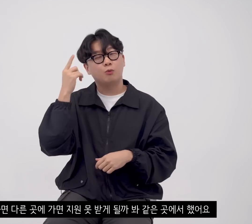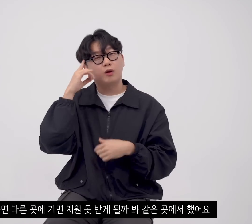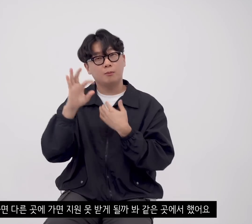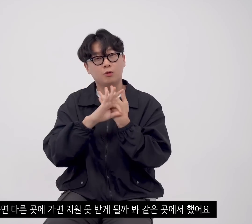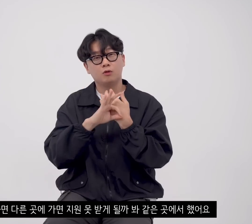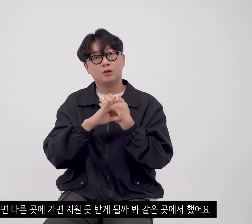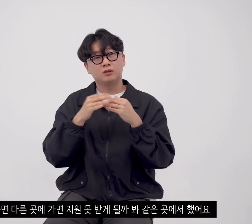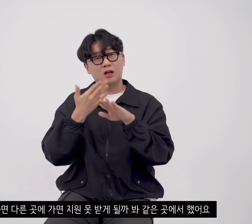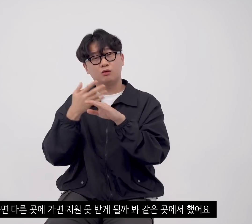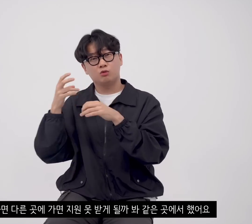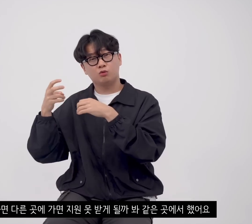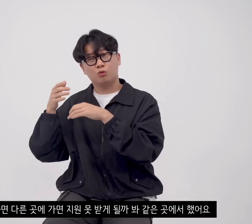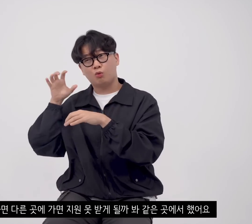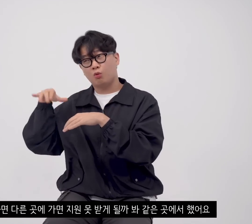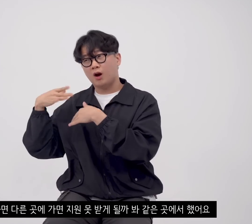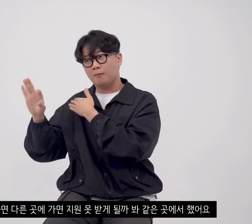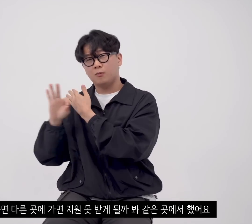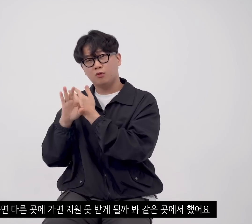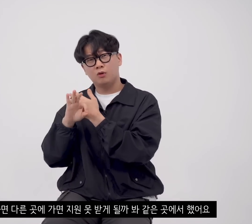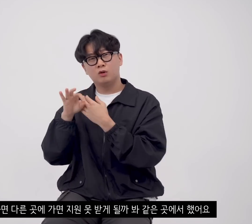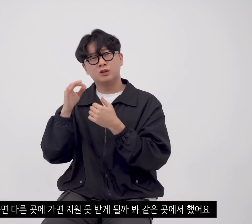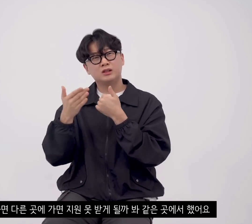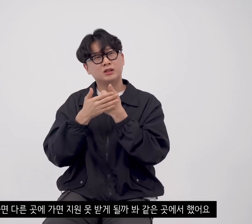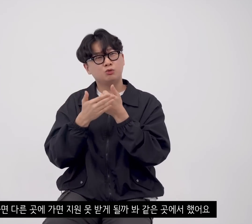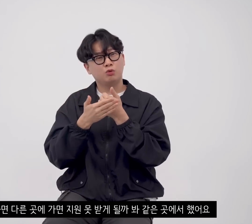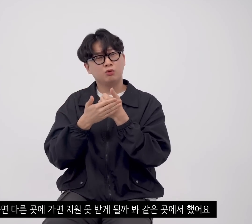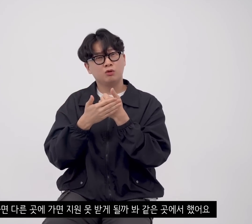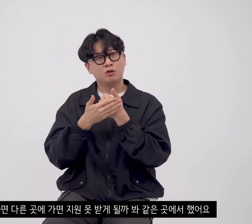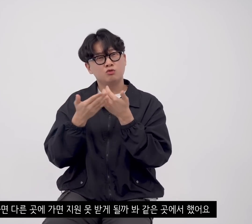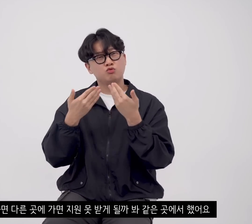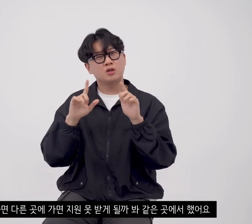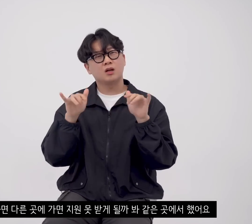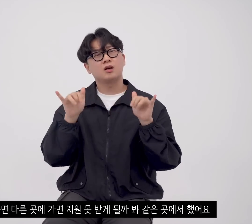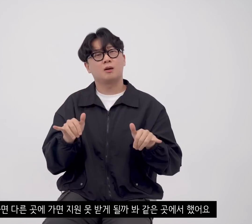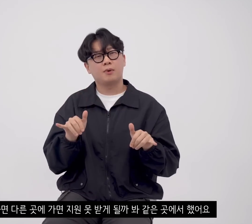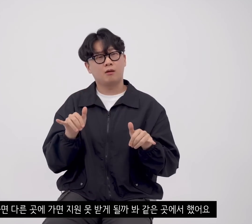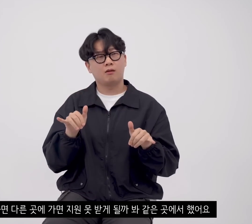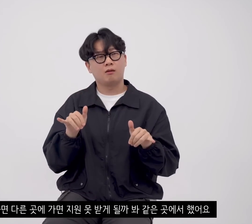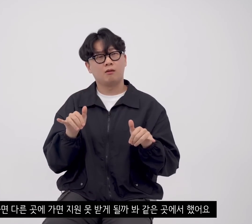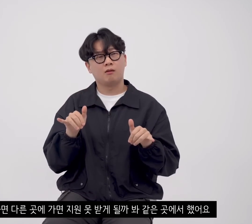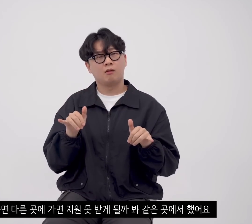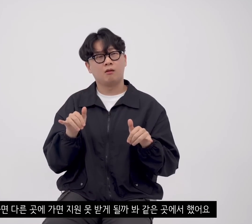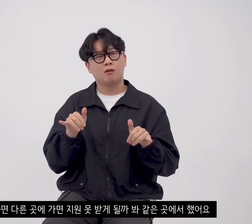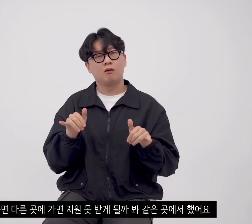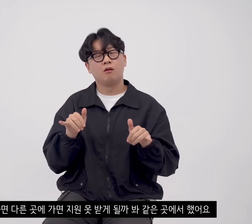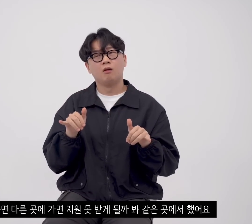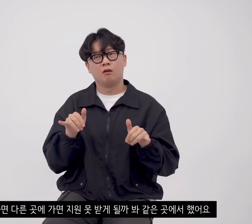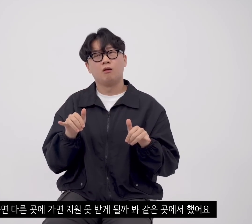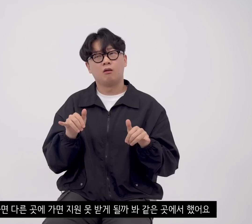because I was afraid I wouldn't get support if I went somewhere else, so I